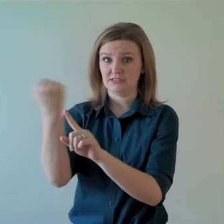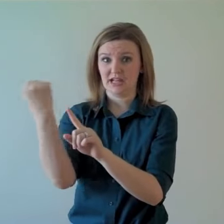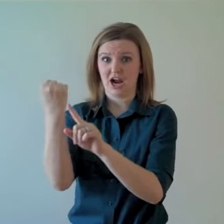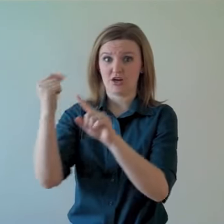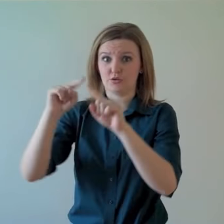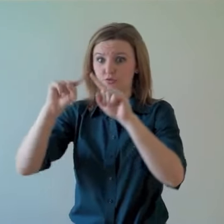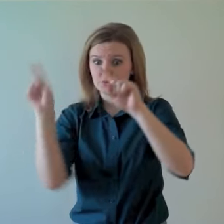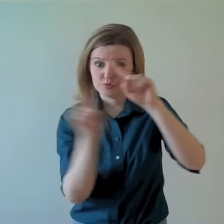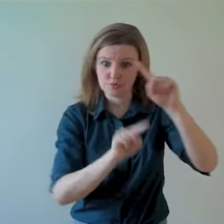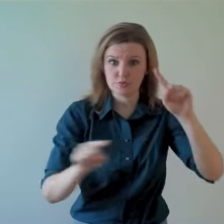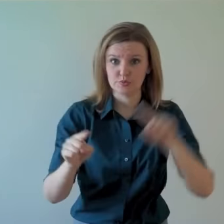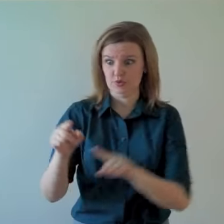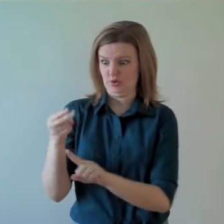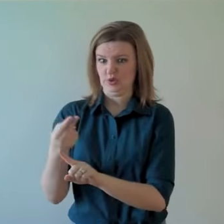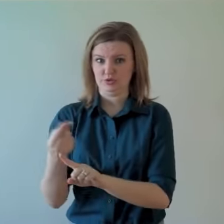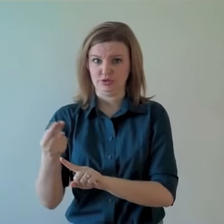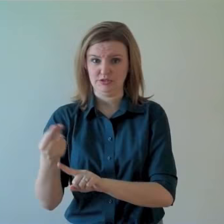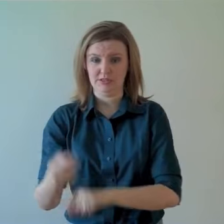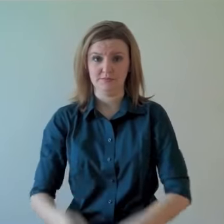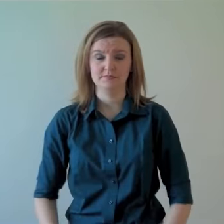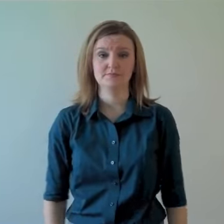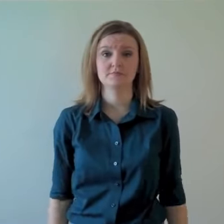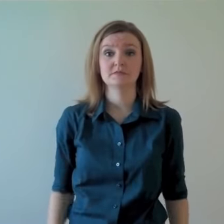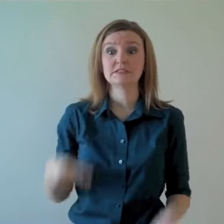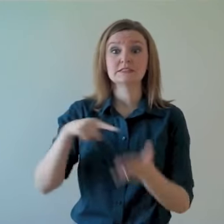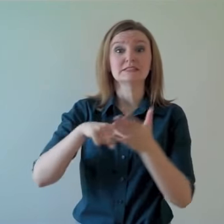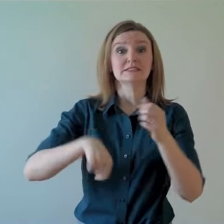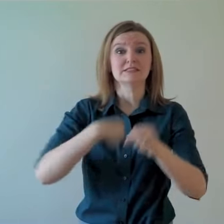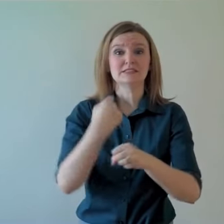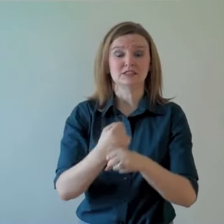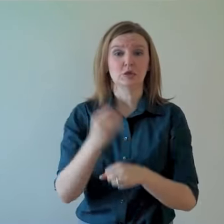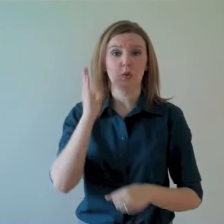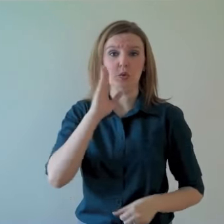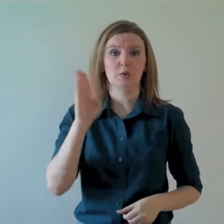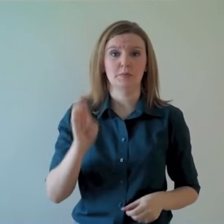This year, early voting will be